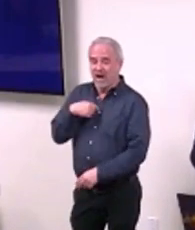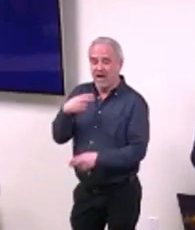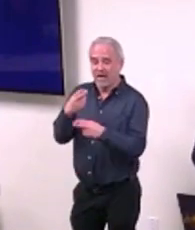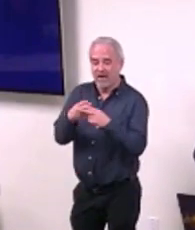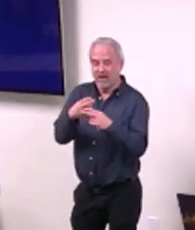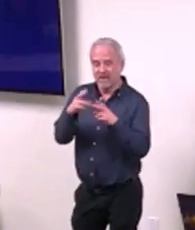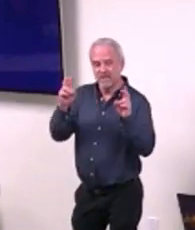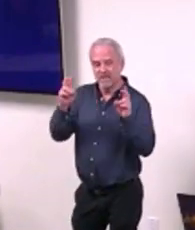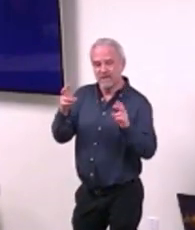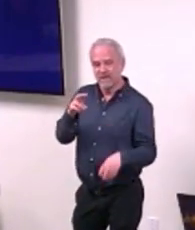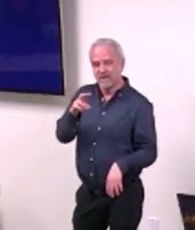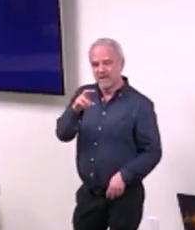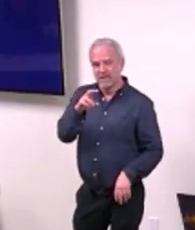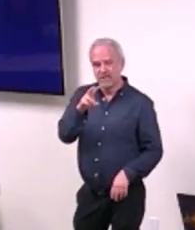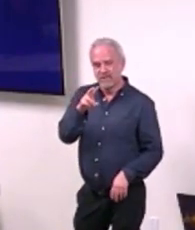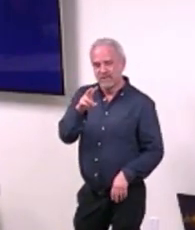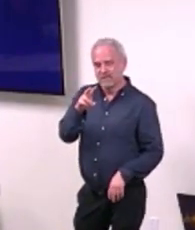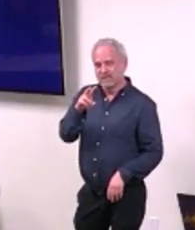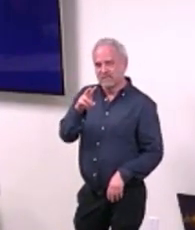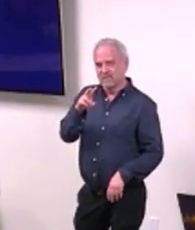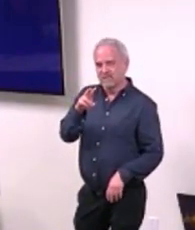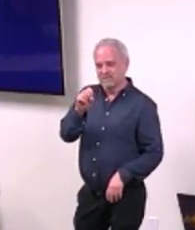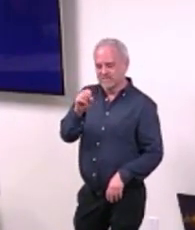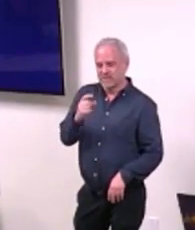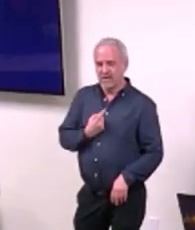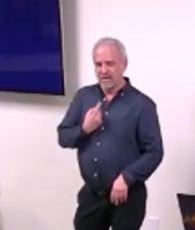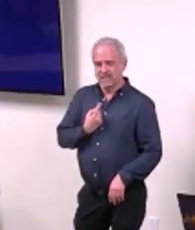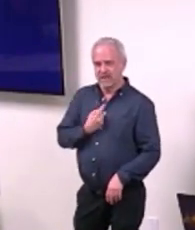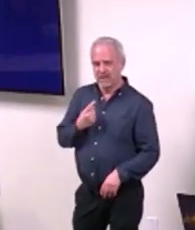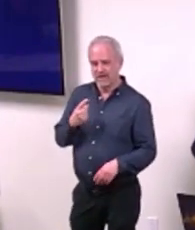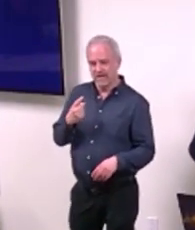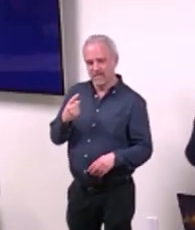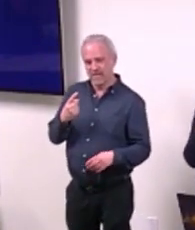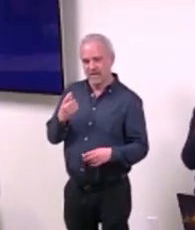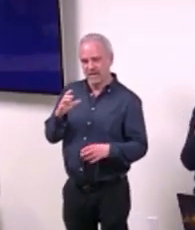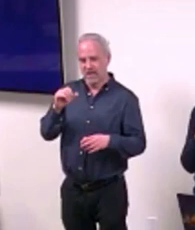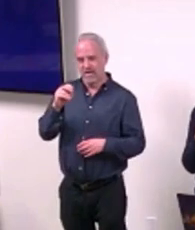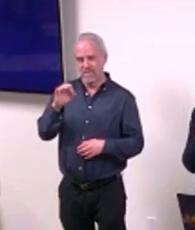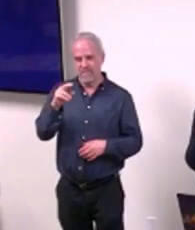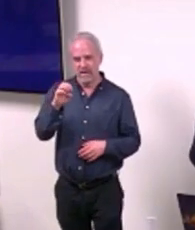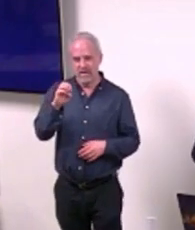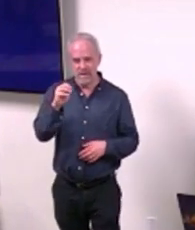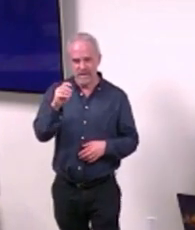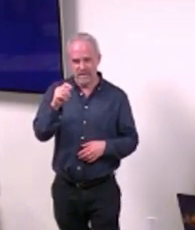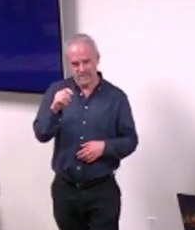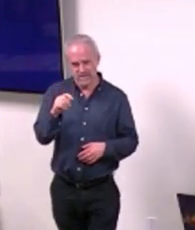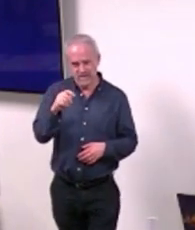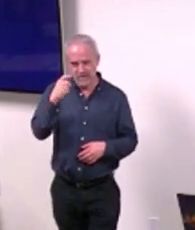Because deaf people who are incarcerated lose, lose their minds as a result of those conditions.